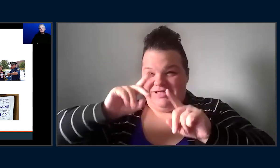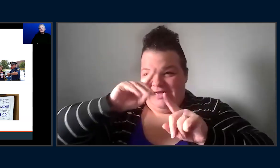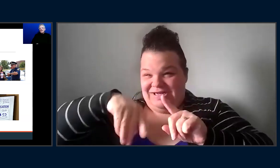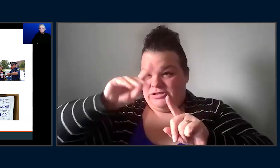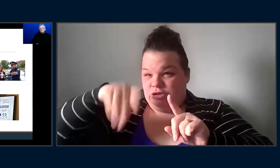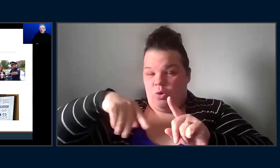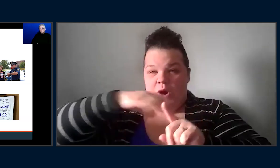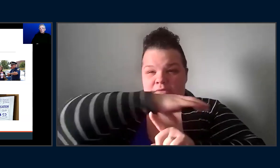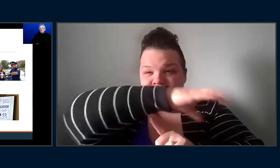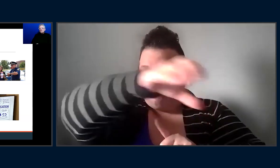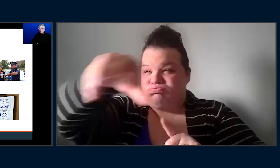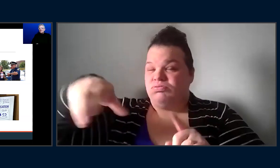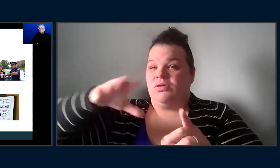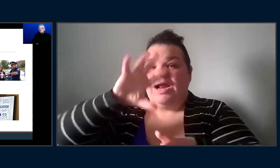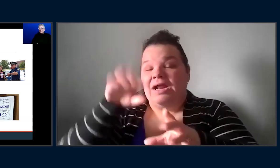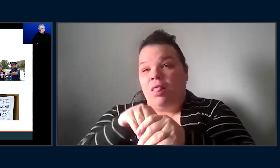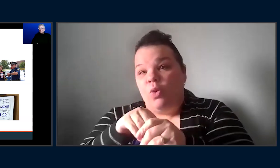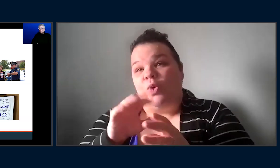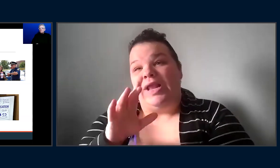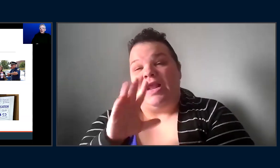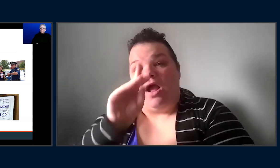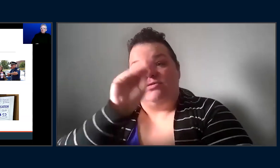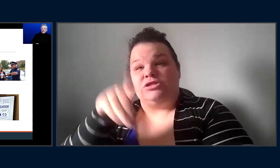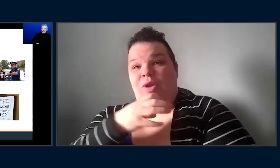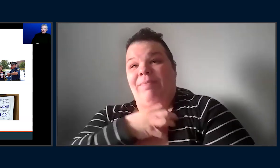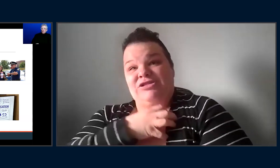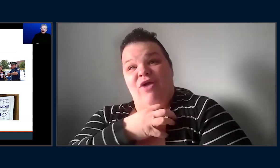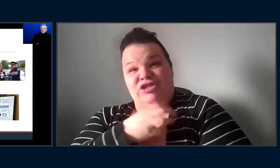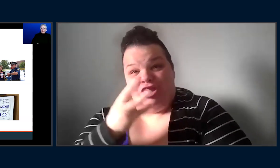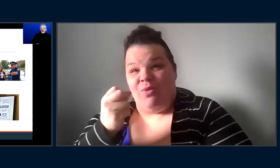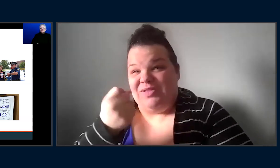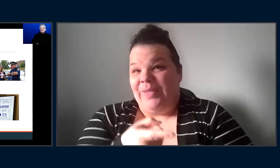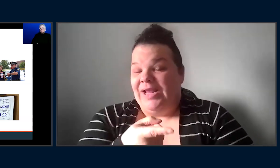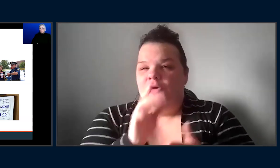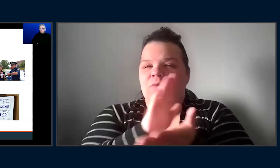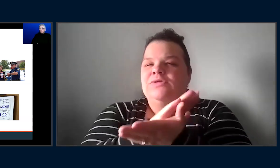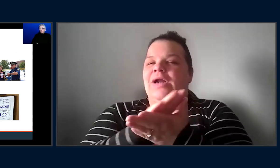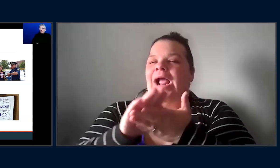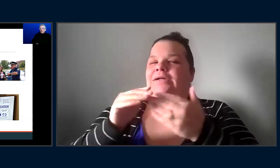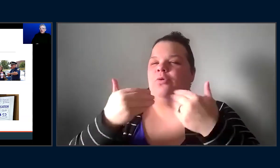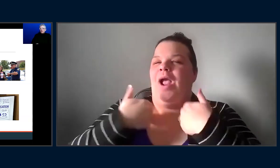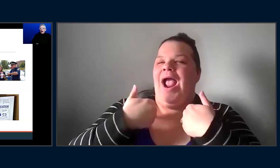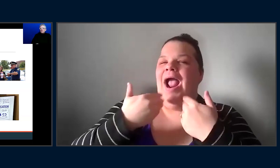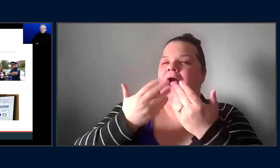who had tables there. They were outside the-- a building in Detroit and the Detroit Police